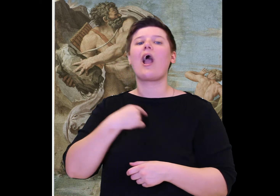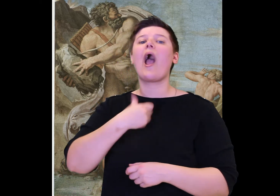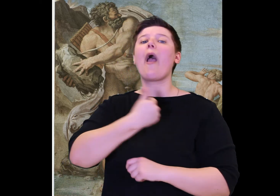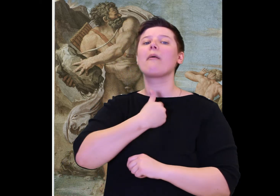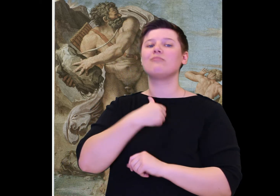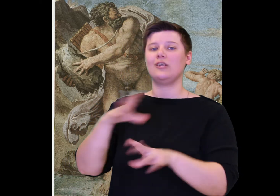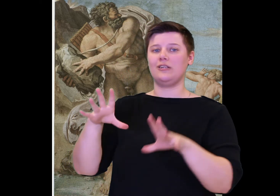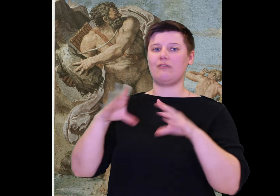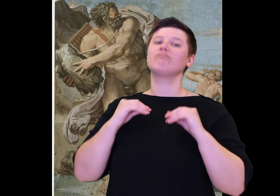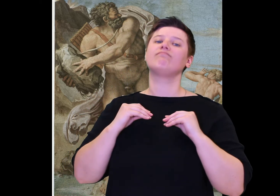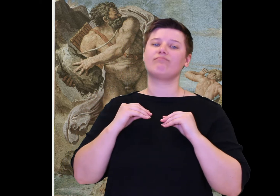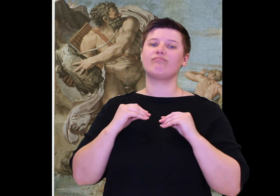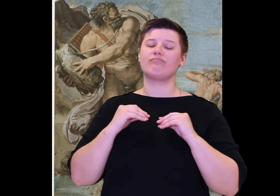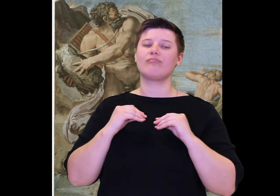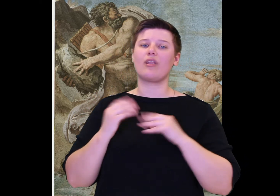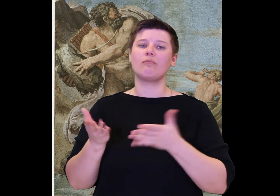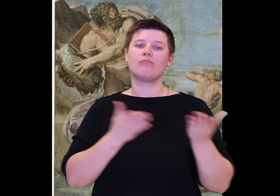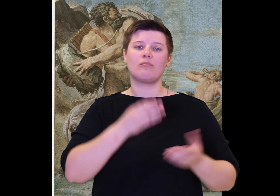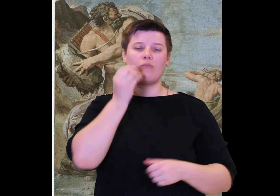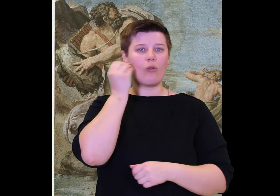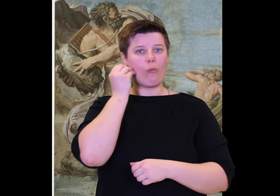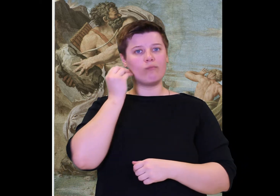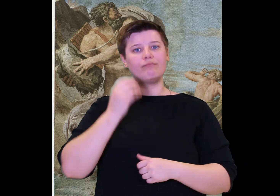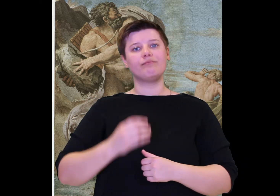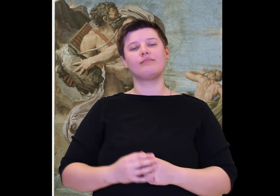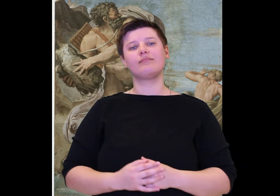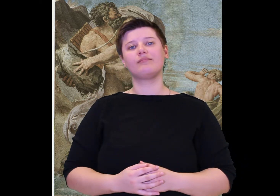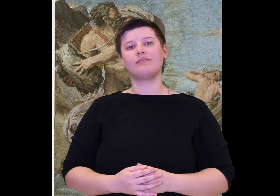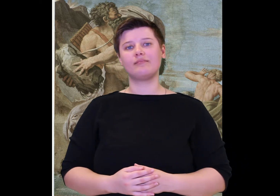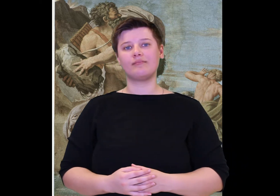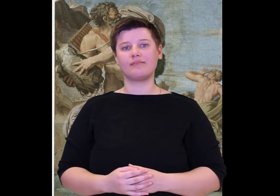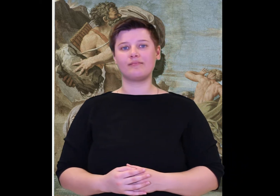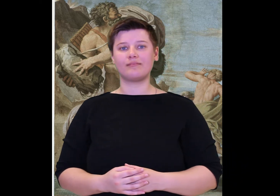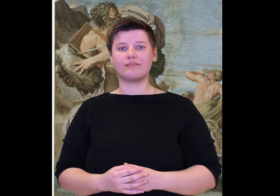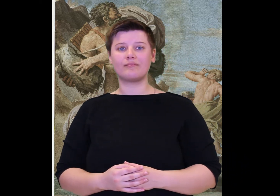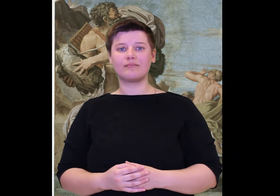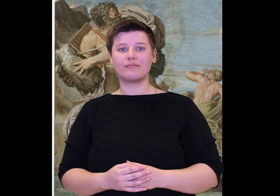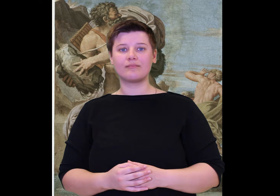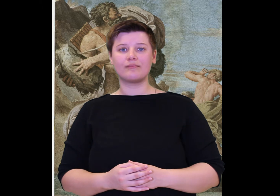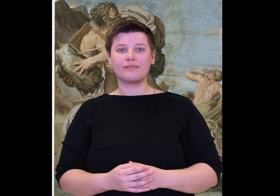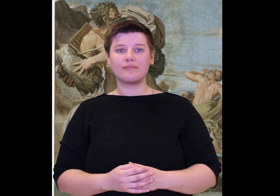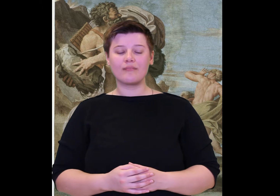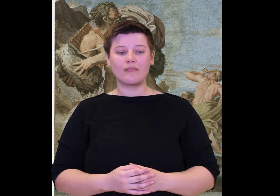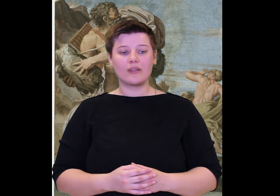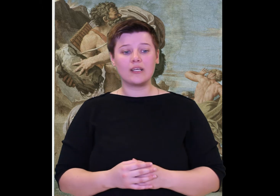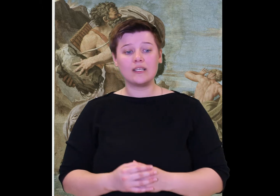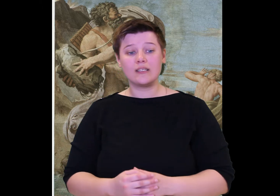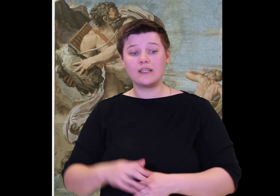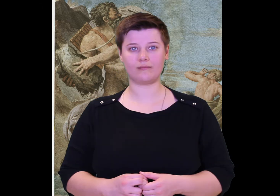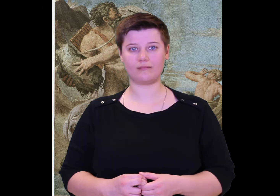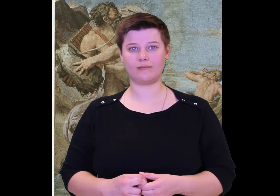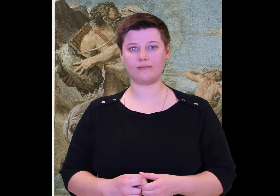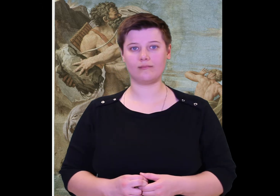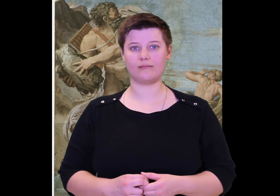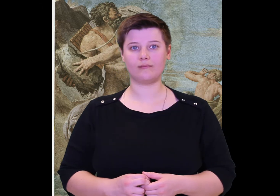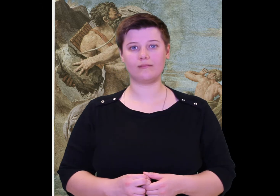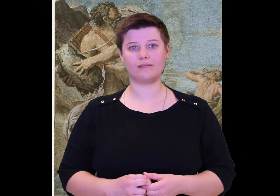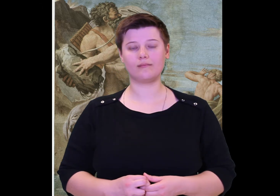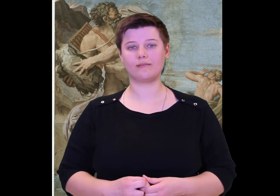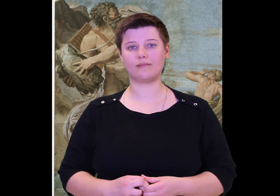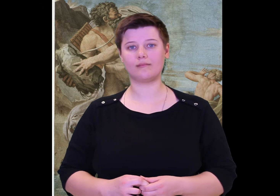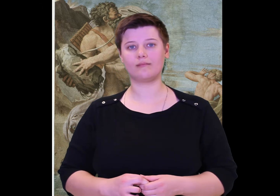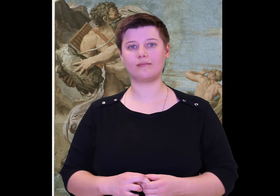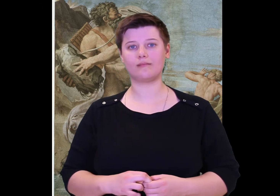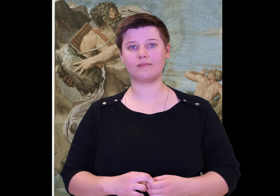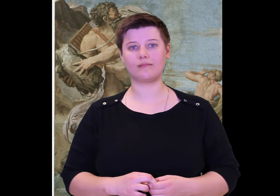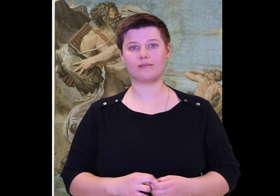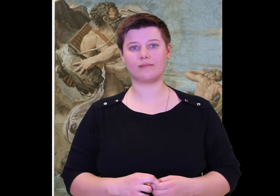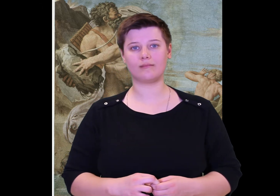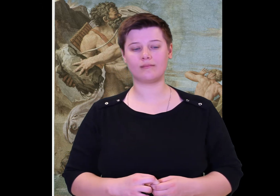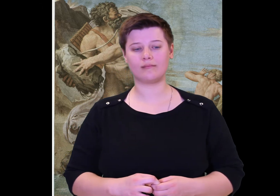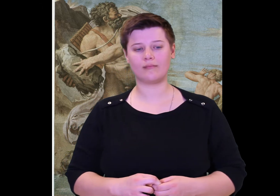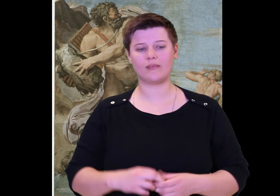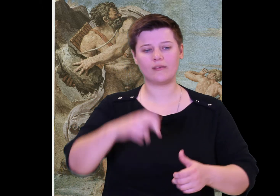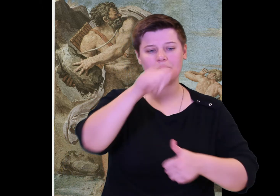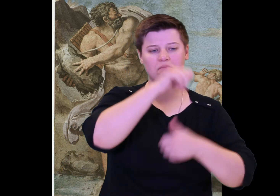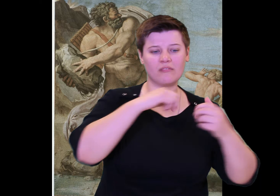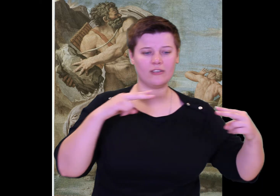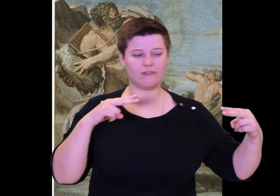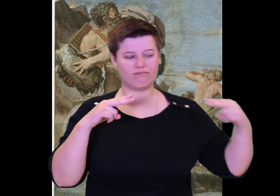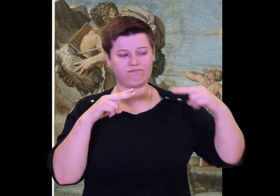great Aeolus gave me gifts--silver and gold that I was taking home. With glances to